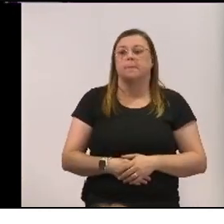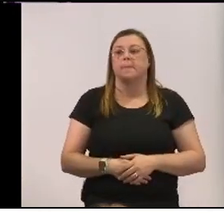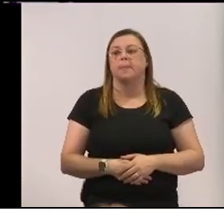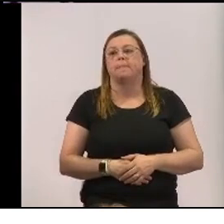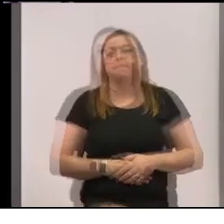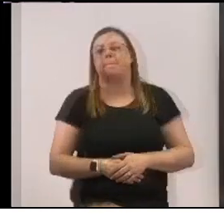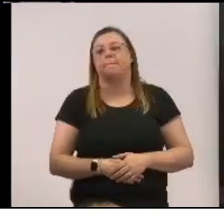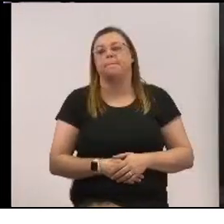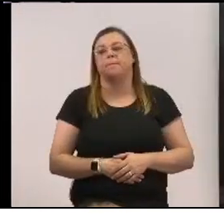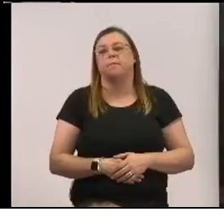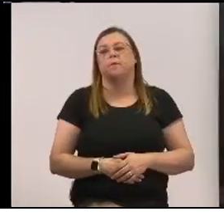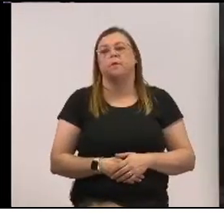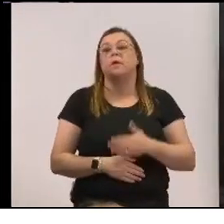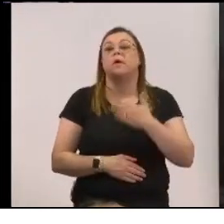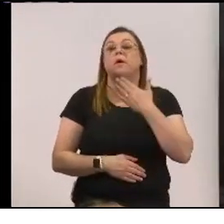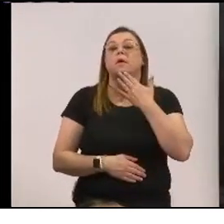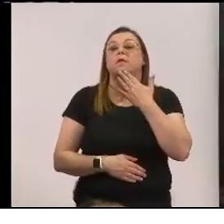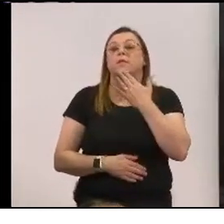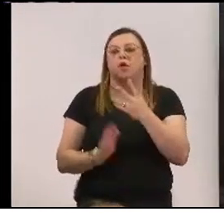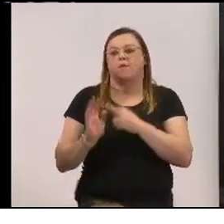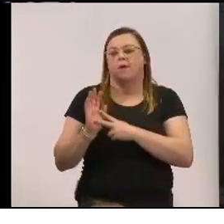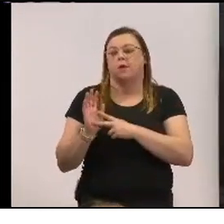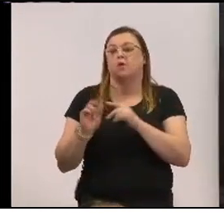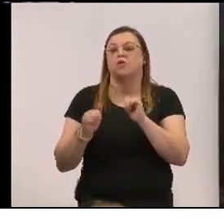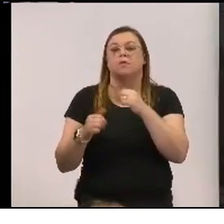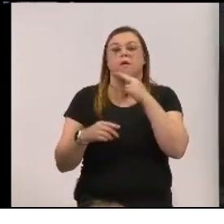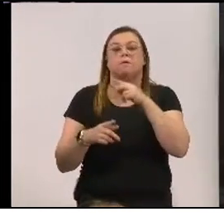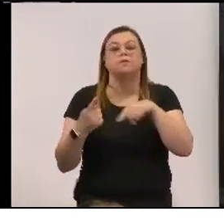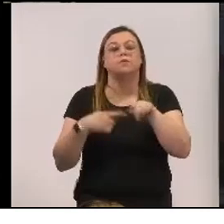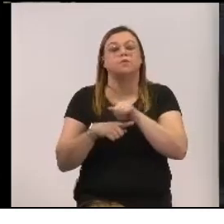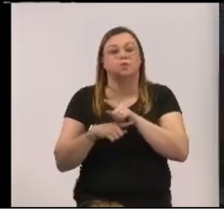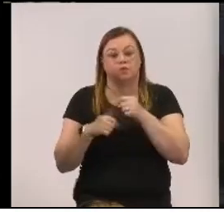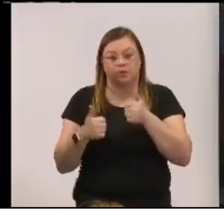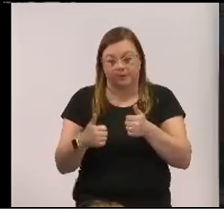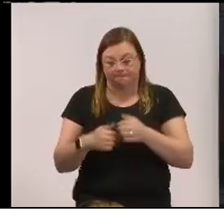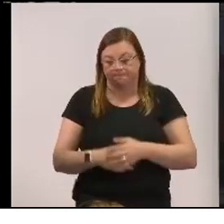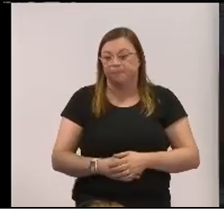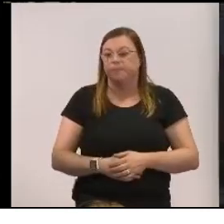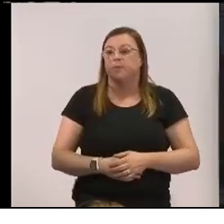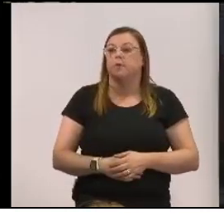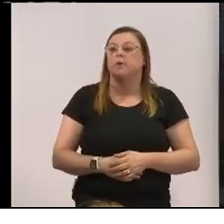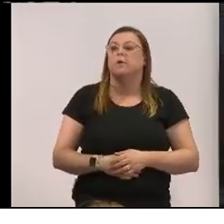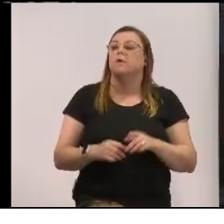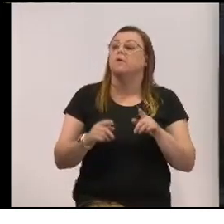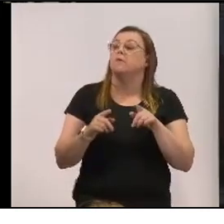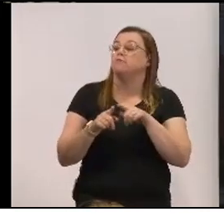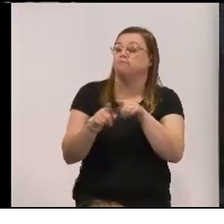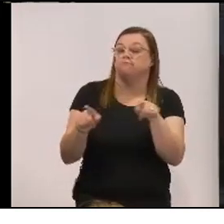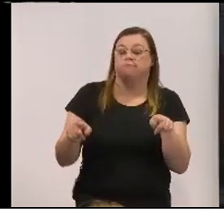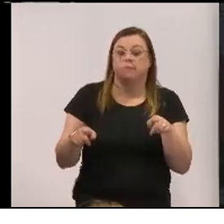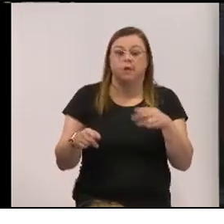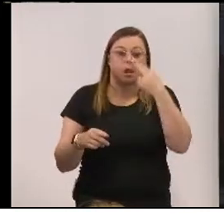Thank you, Vayia. So good afternoon everybody. Also in the room, my name is Ulrike